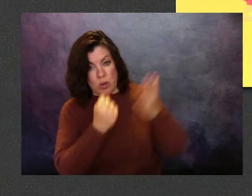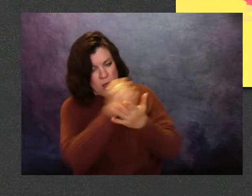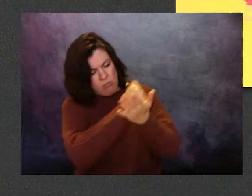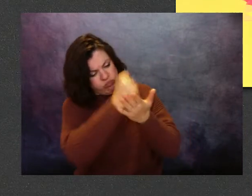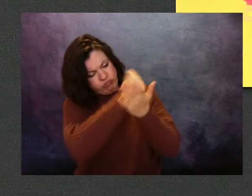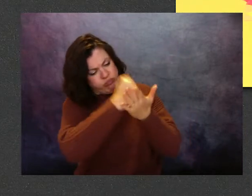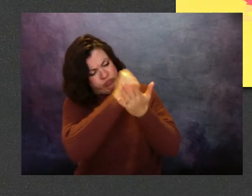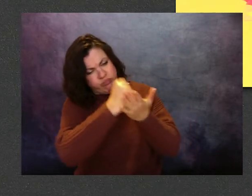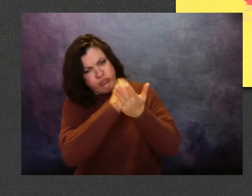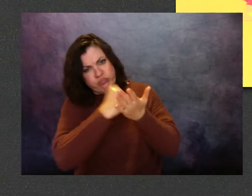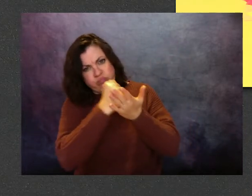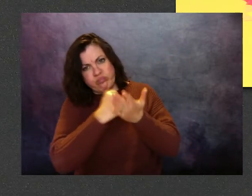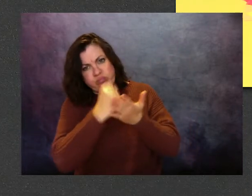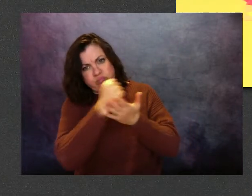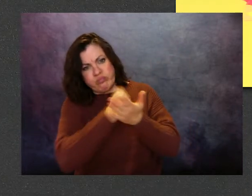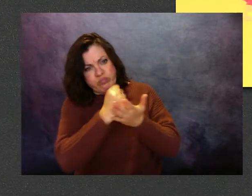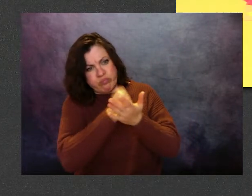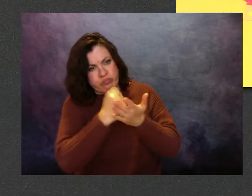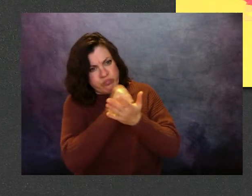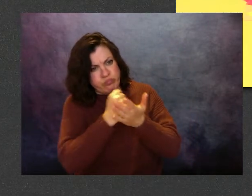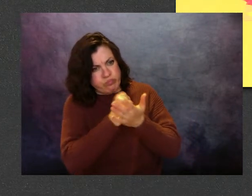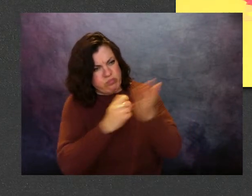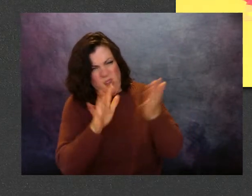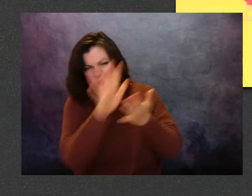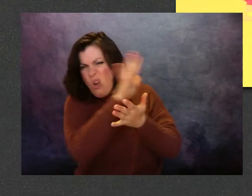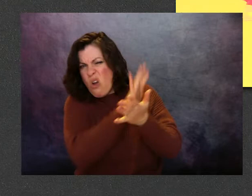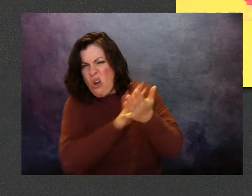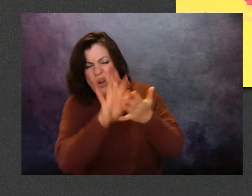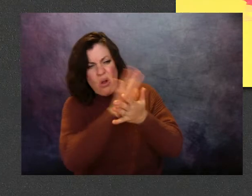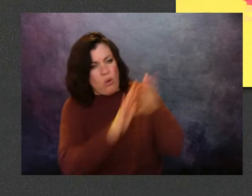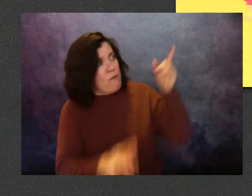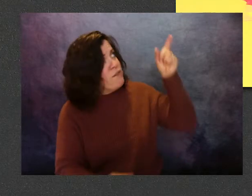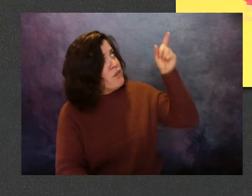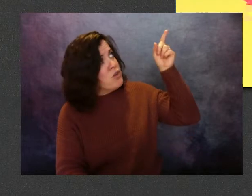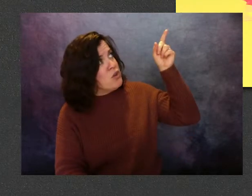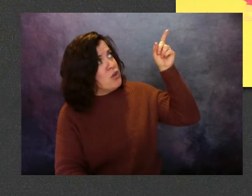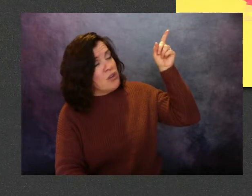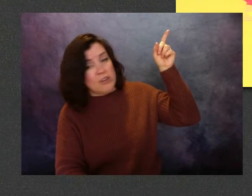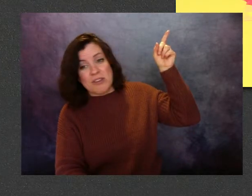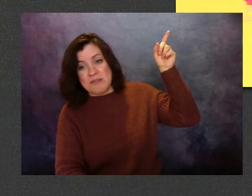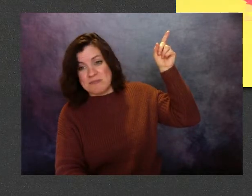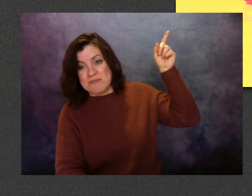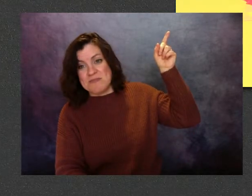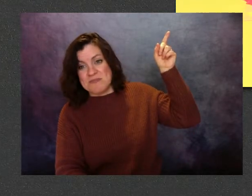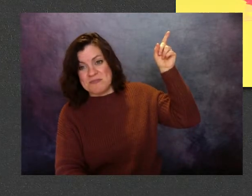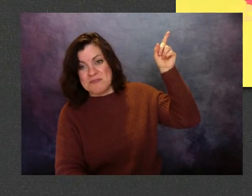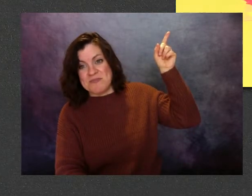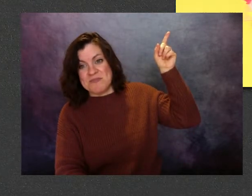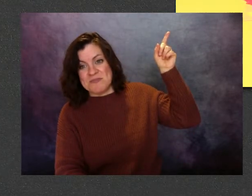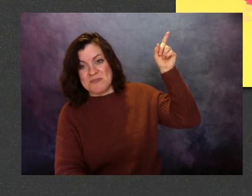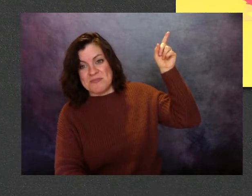We'll put some glue on my white piece of paper all over. I'm using my, my glue's purple today.